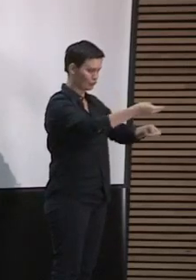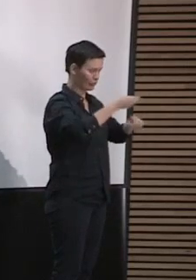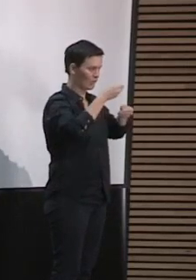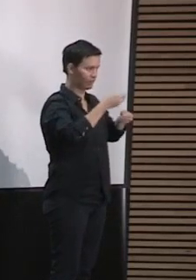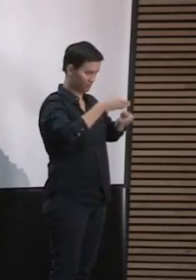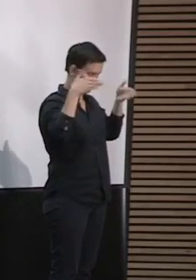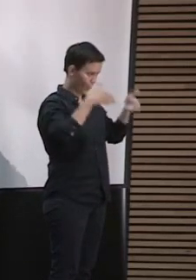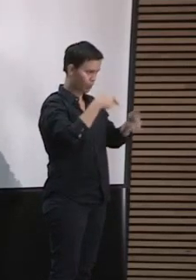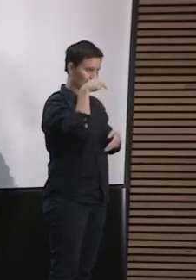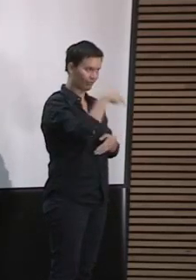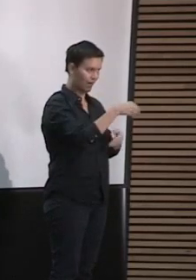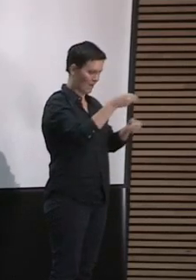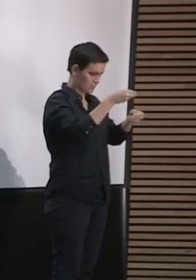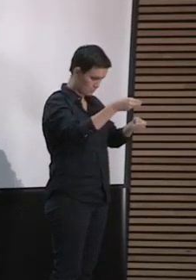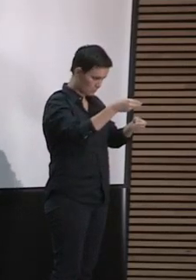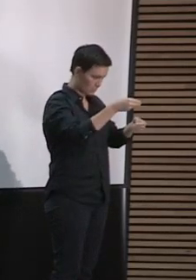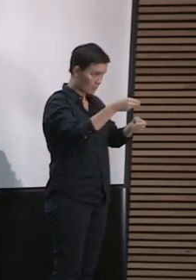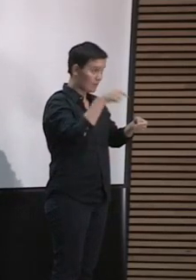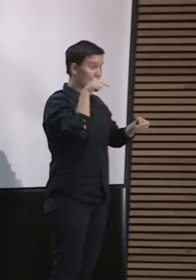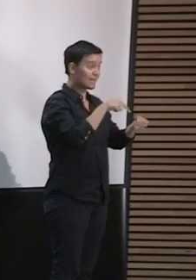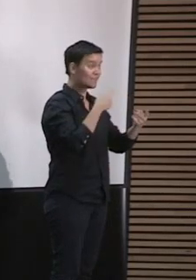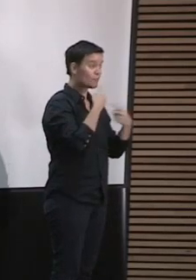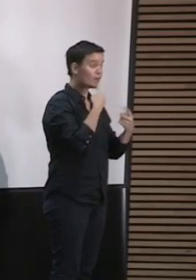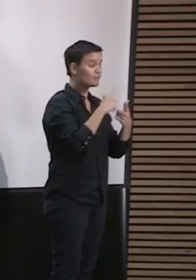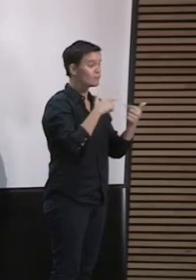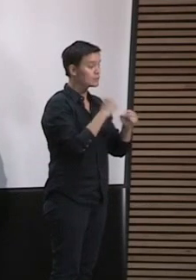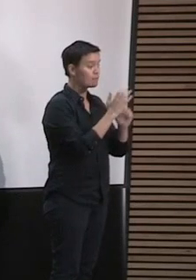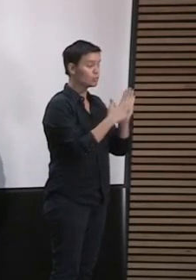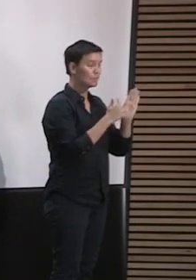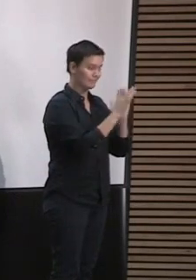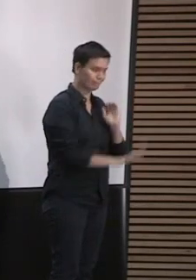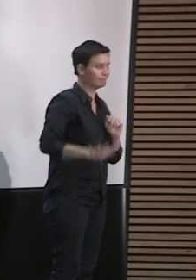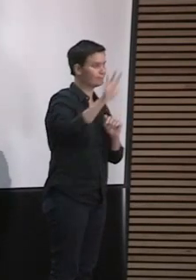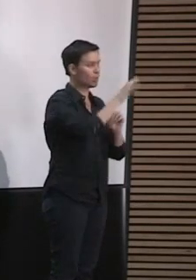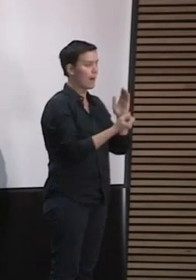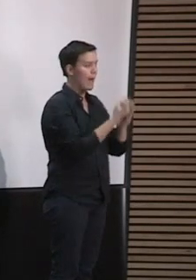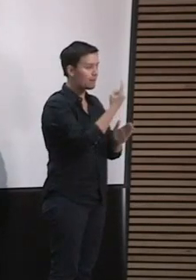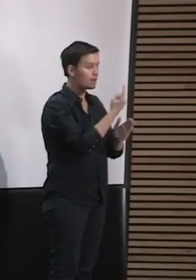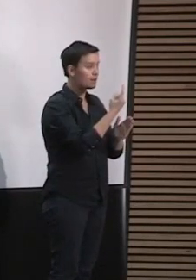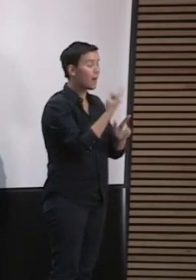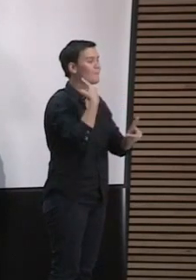the data that we have. And we even use what the cluster is telling us about regional,